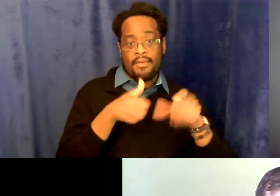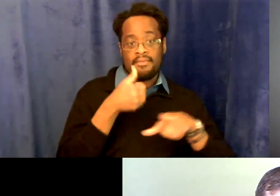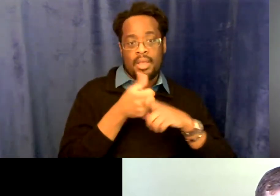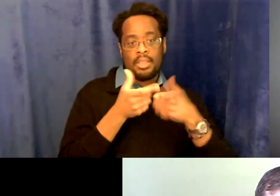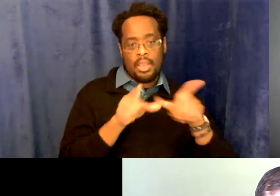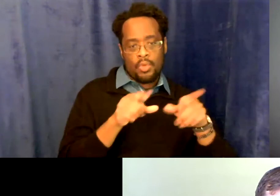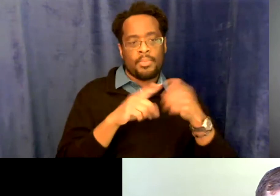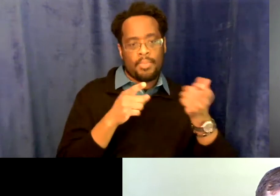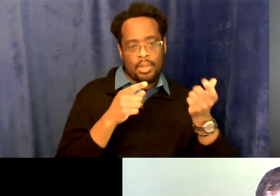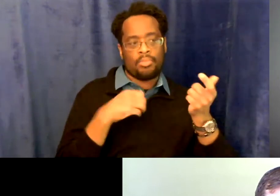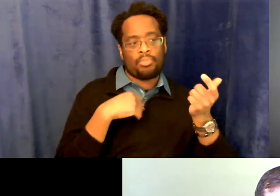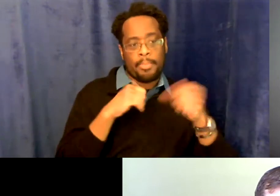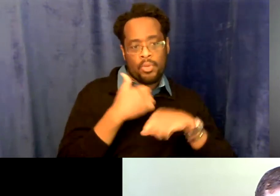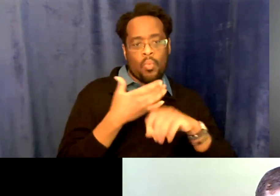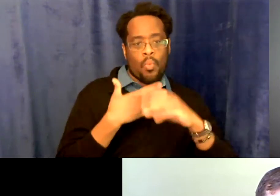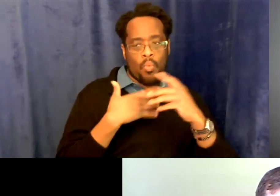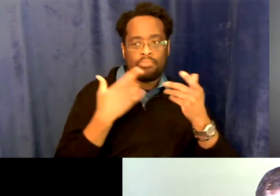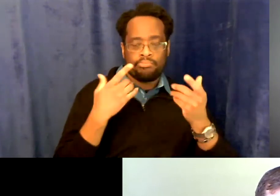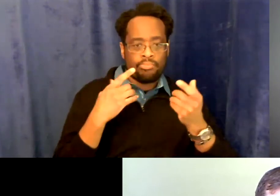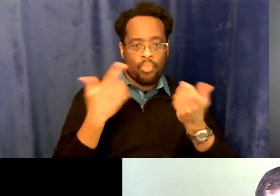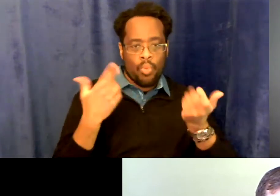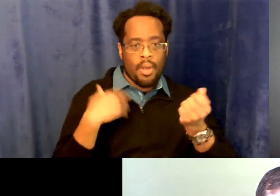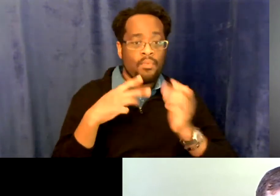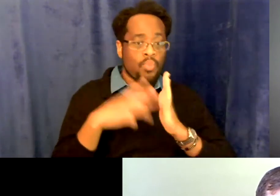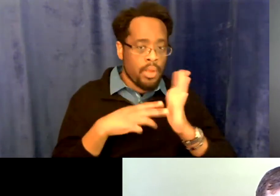i know that they have it but i'm not as well versed with south africa as well